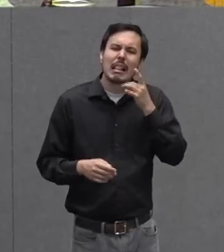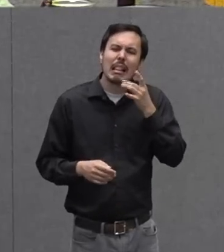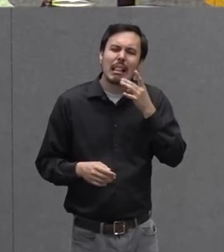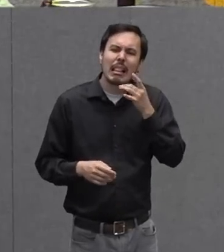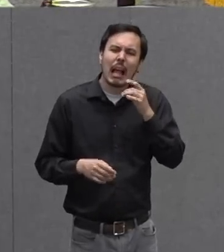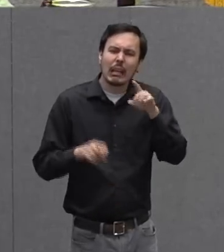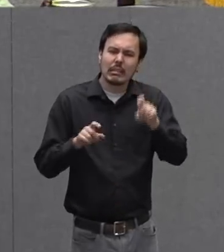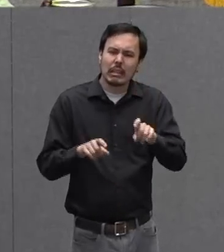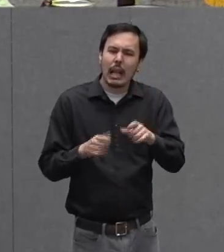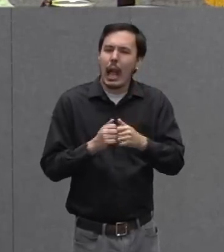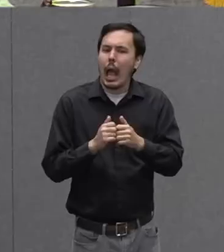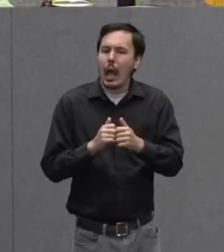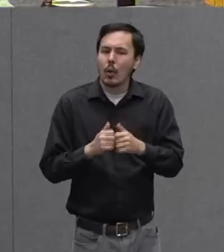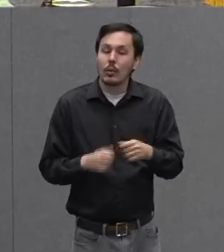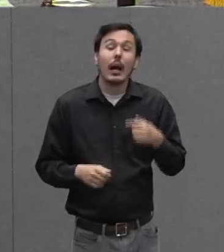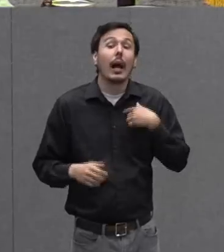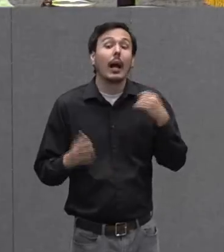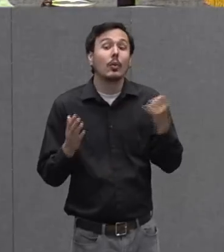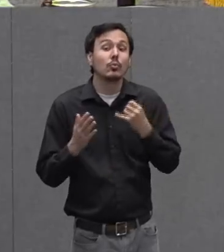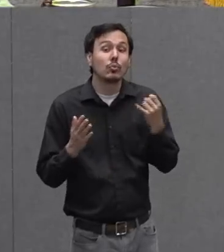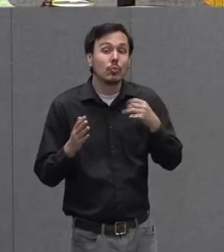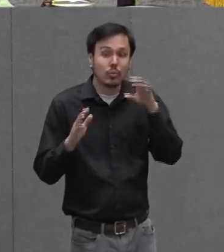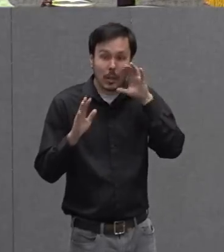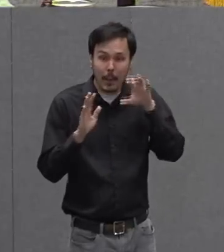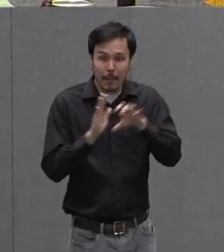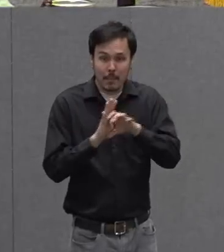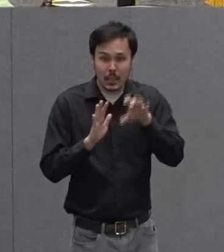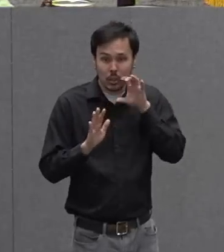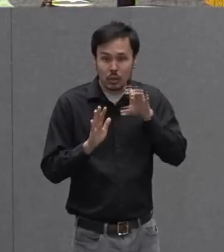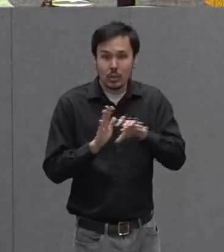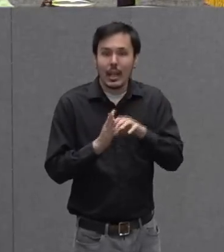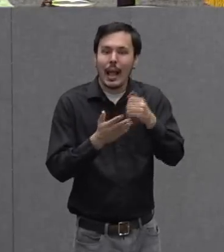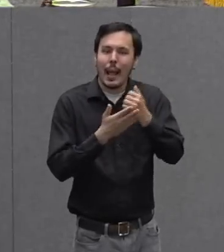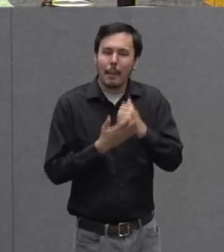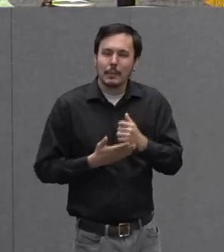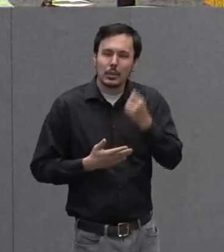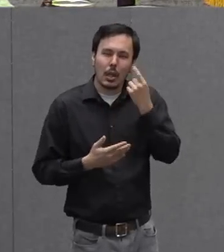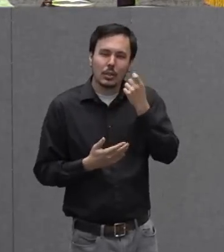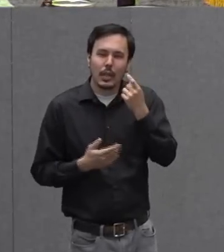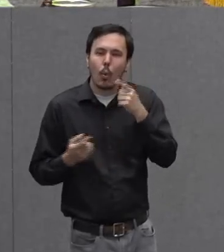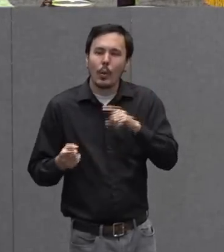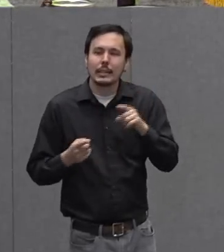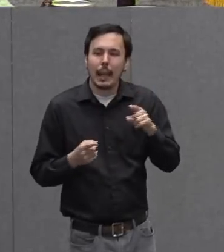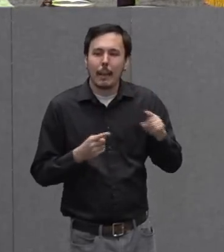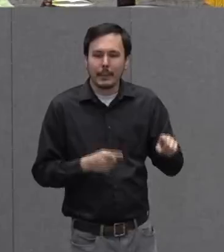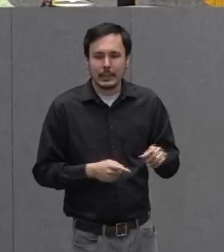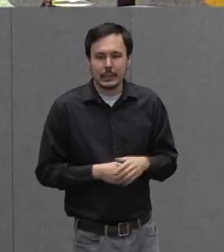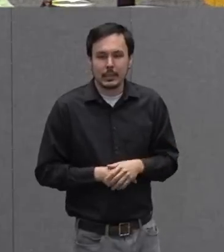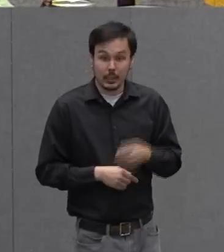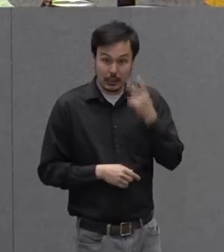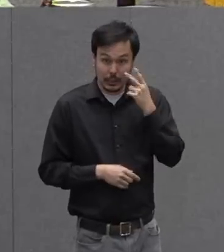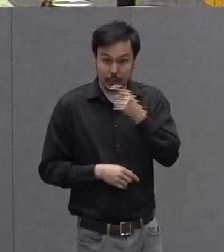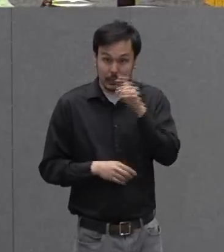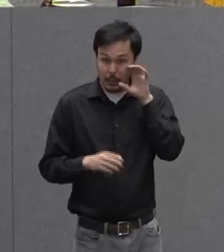So I drew some pictures to help us understand what's happening. So here's a picture showing light,